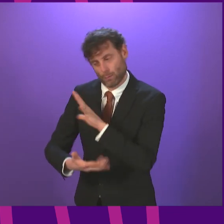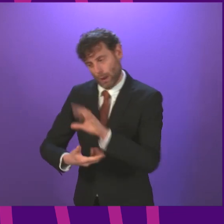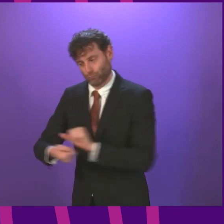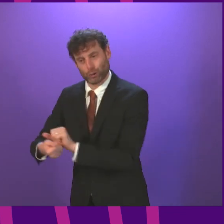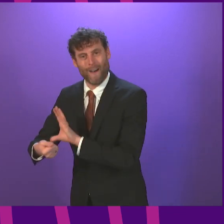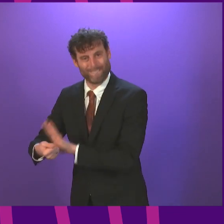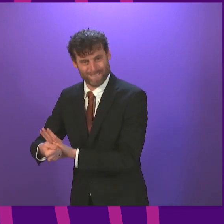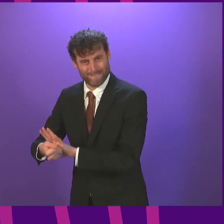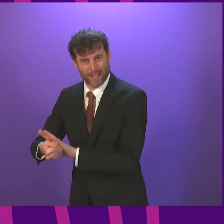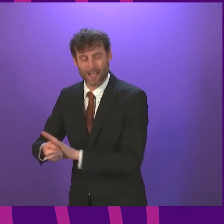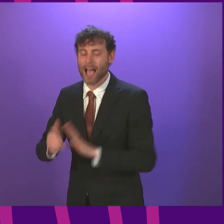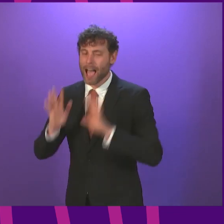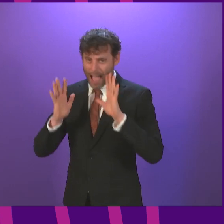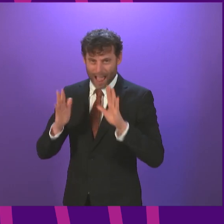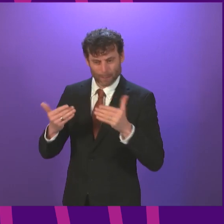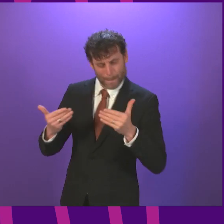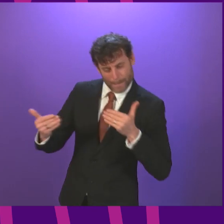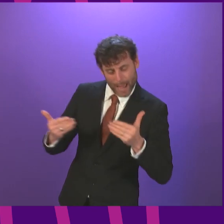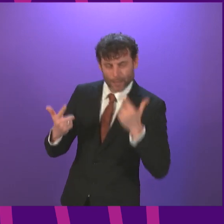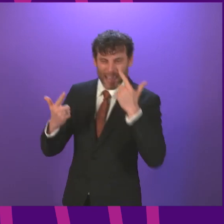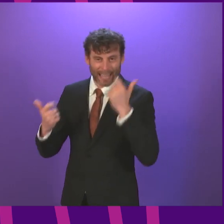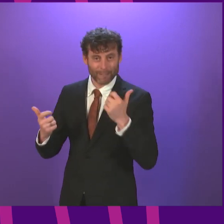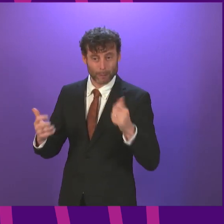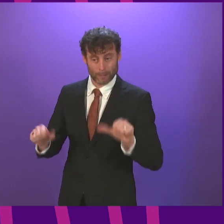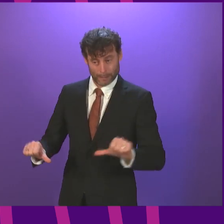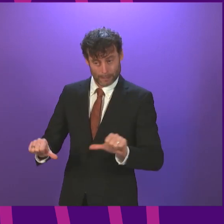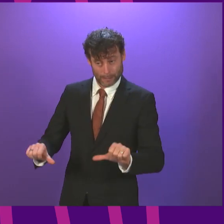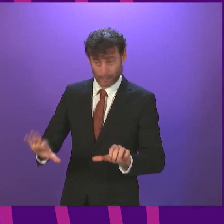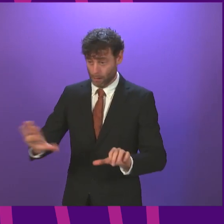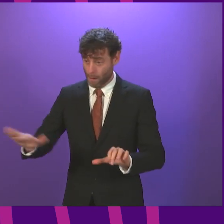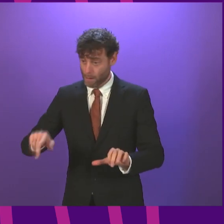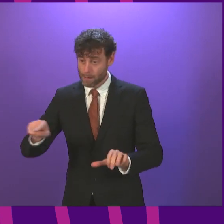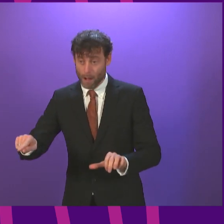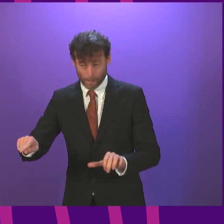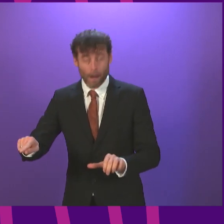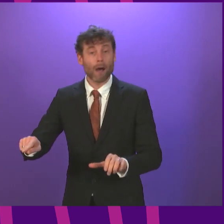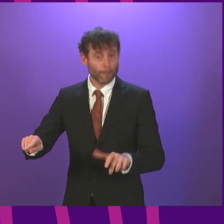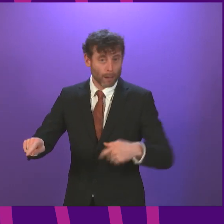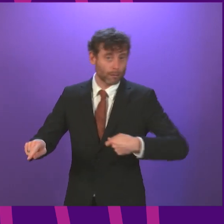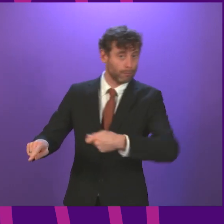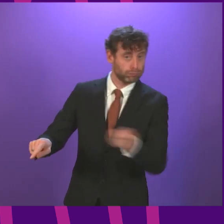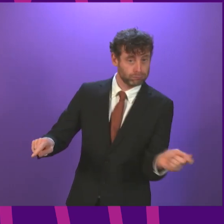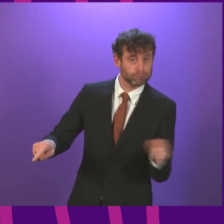All of that has to be—and is being—carefully managed. That is true in Scotland, England,